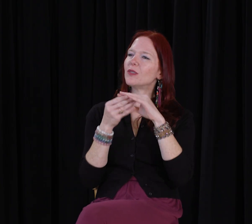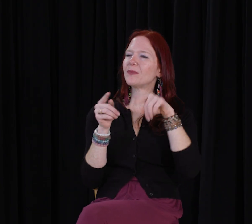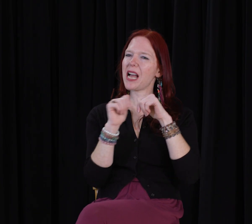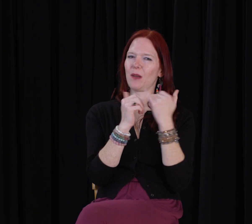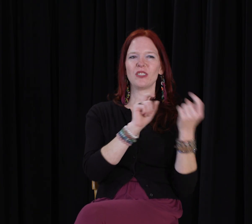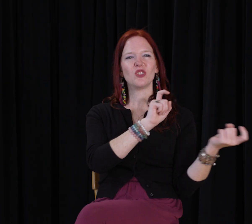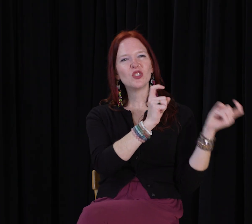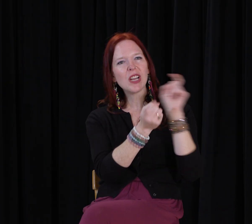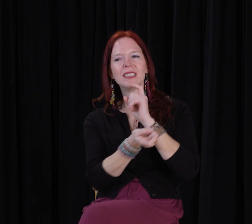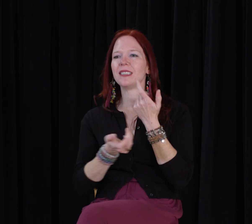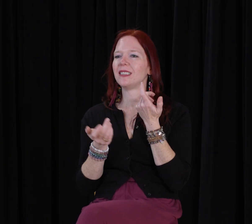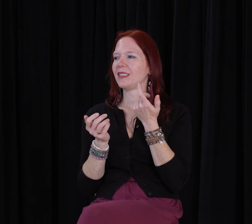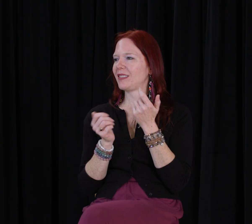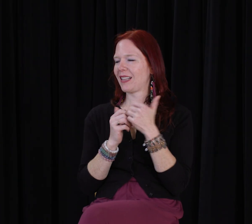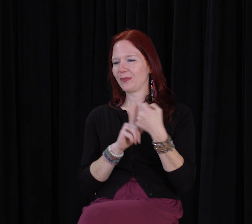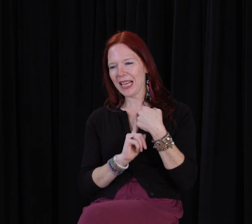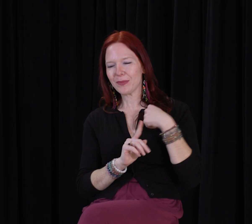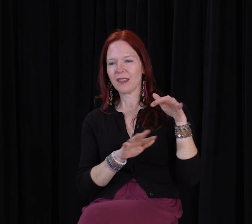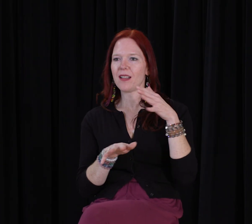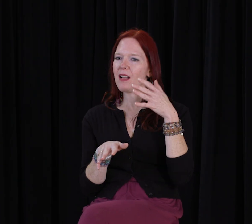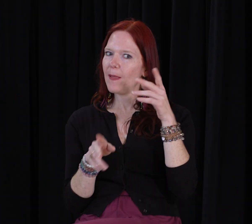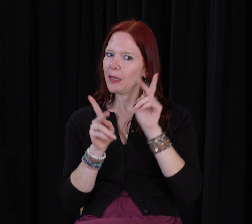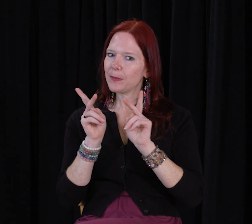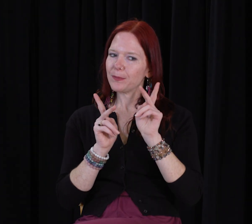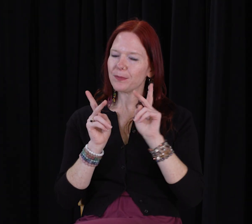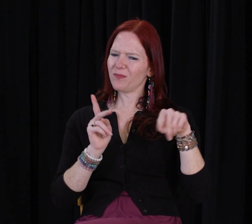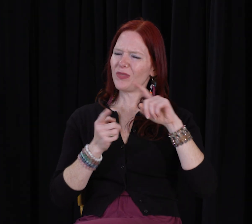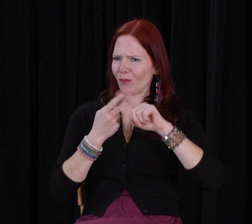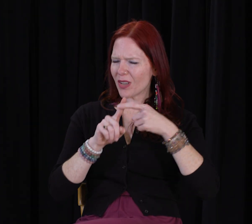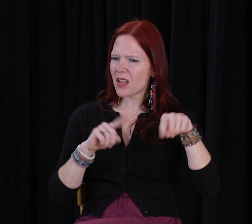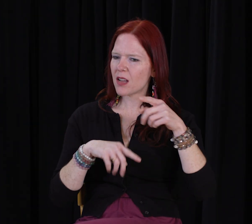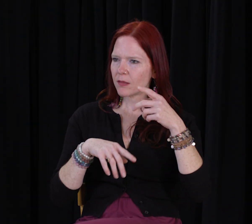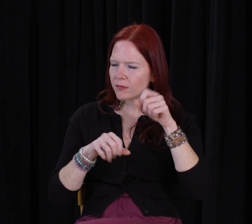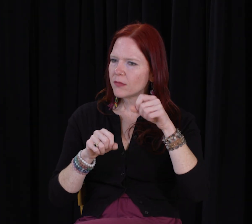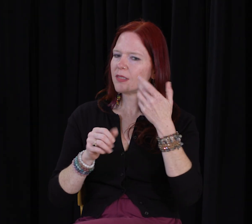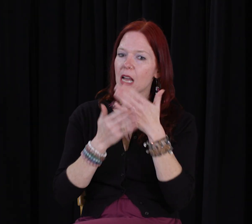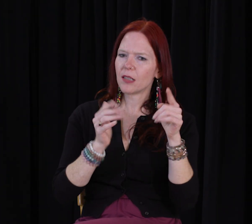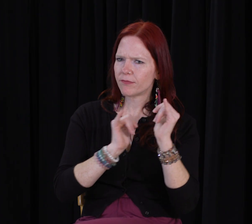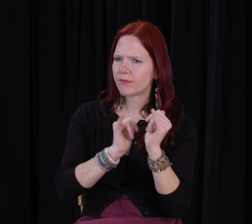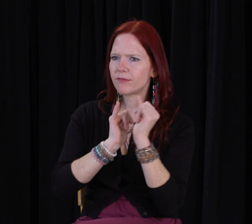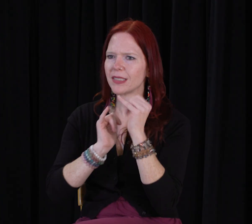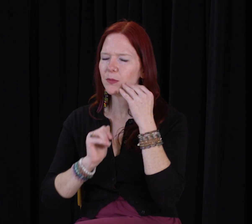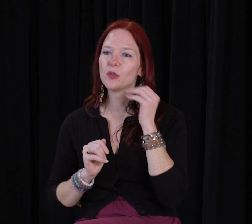So I talked about how we evolved and how that impacted me. A lot of my friends shared that they were having similar experiences.